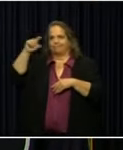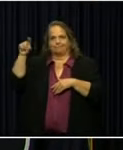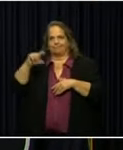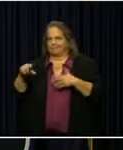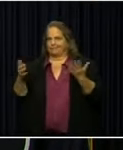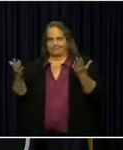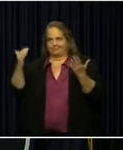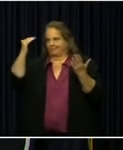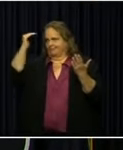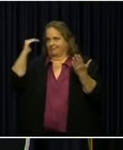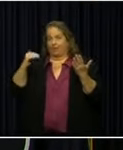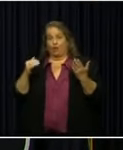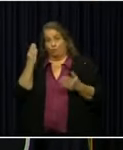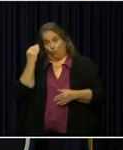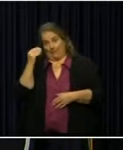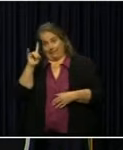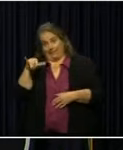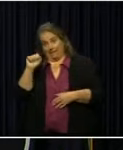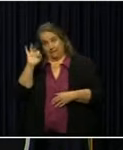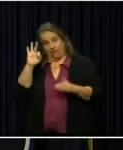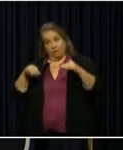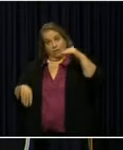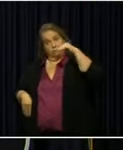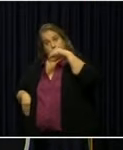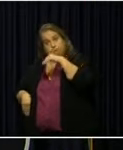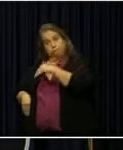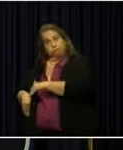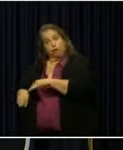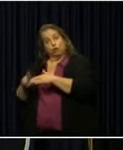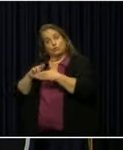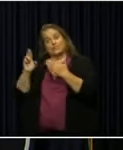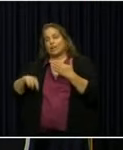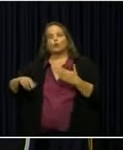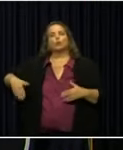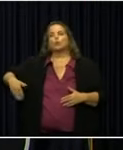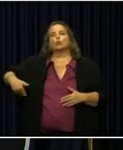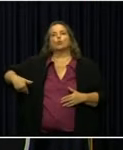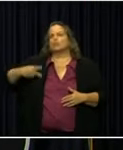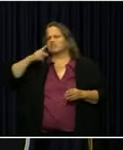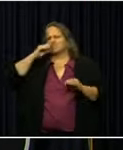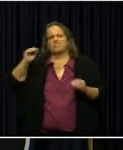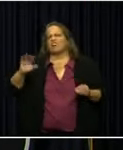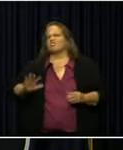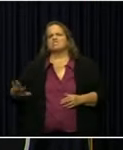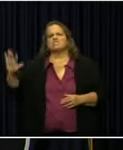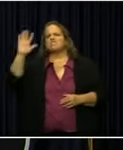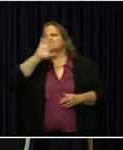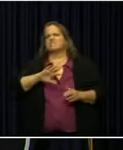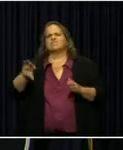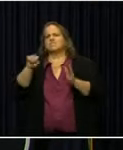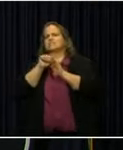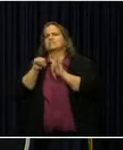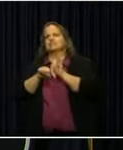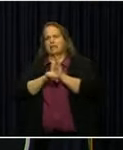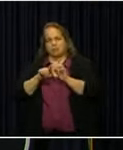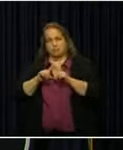THIS FACILITY IN HOPKINS COUNTY HAS 31 POSITIVE CASES AND FOUR DEATHS.